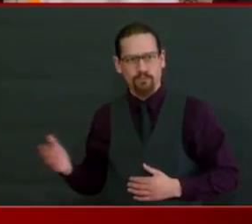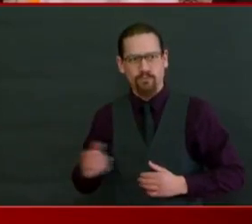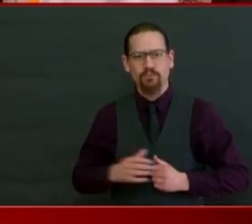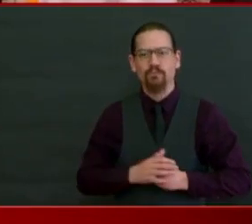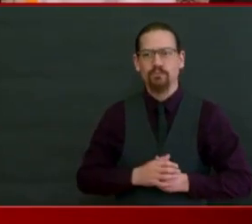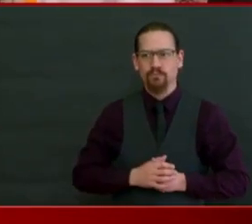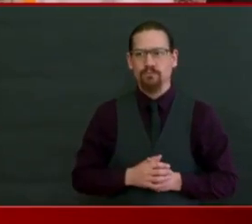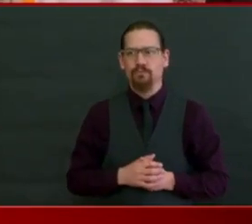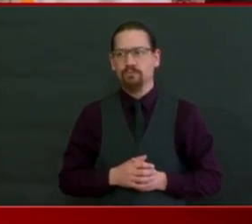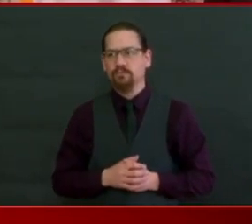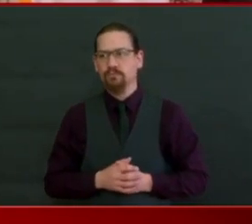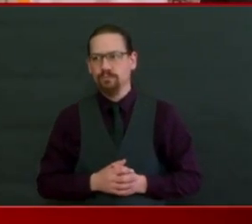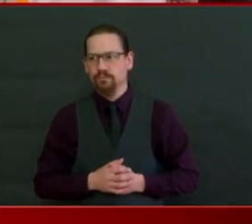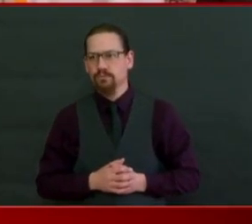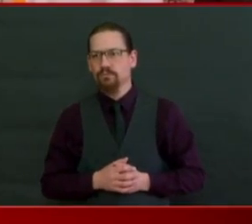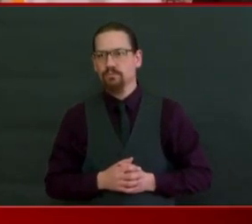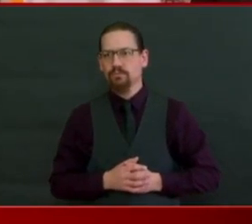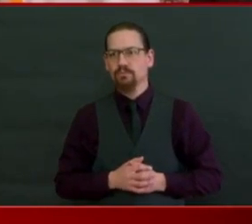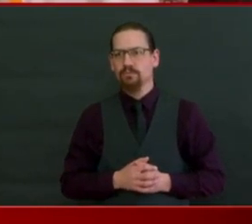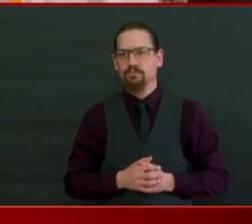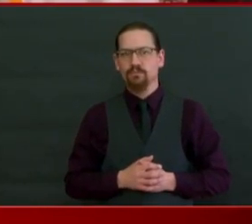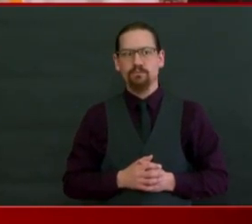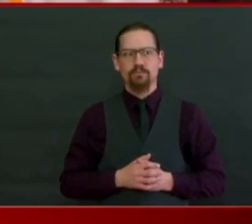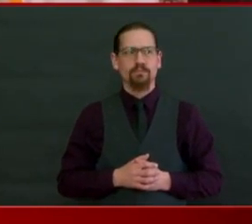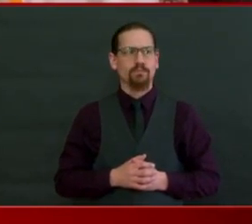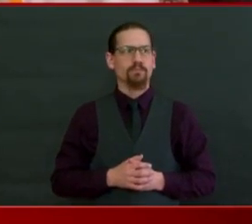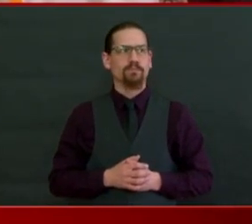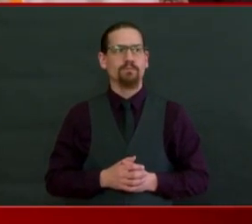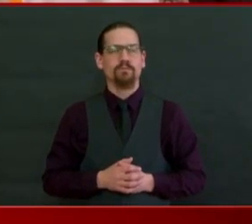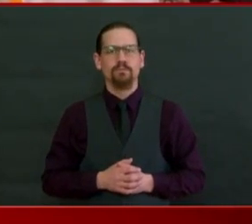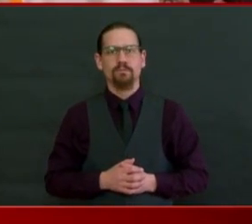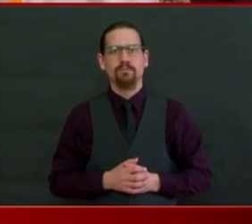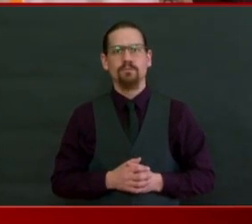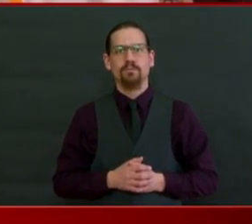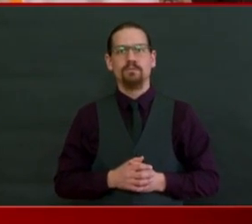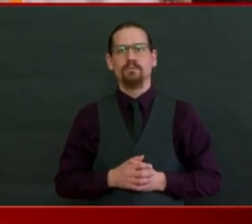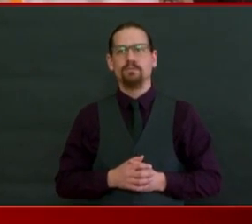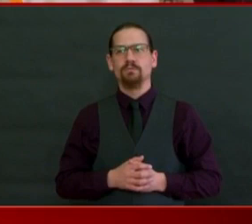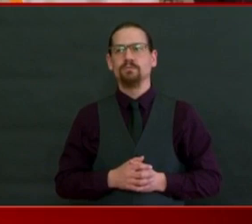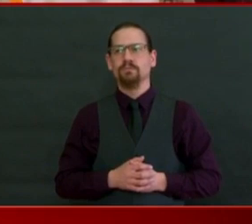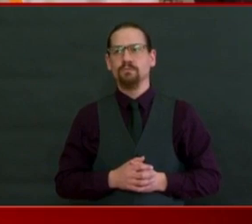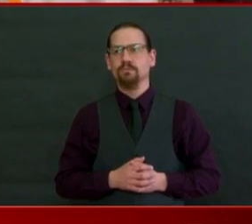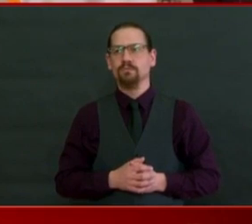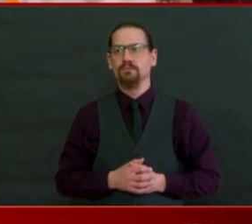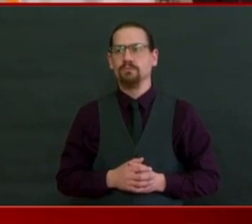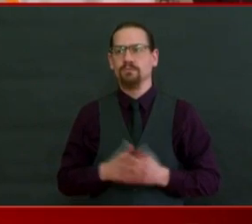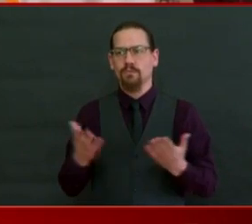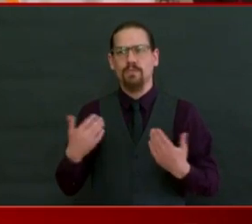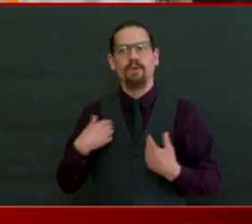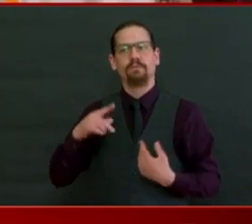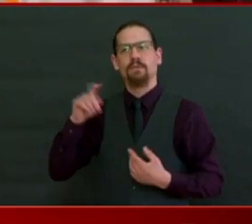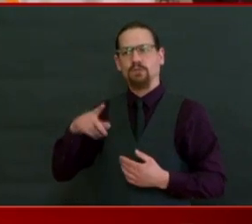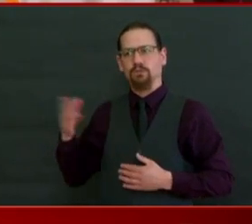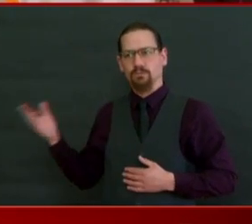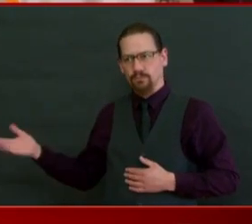QUESTIONS. GOOD AFTERNOON.